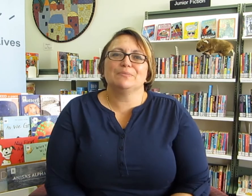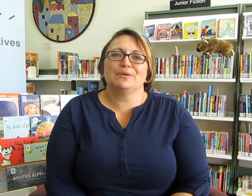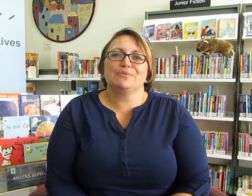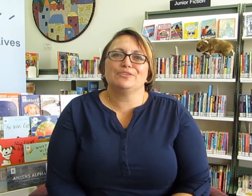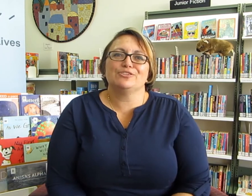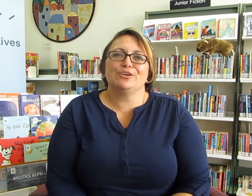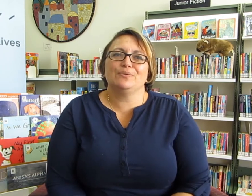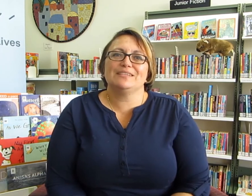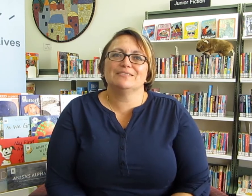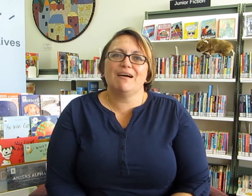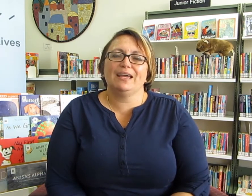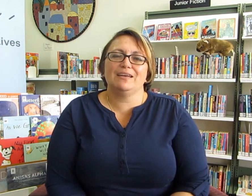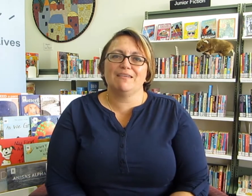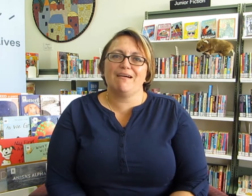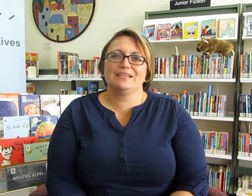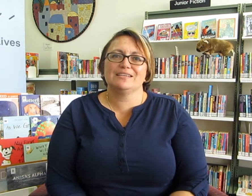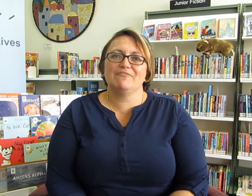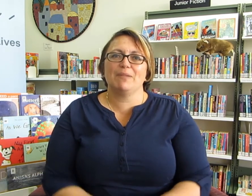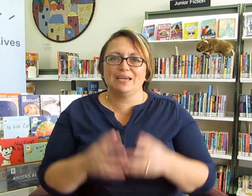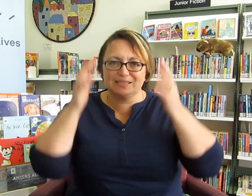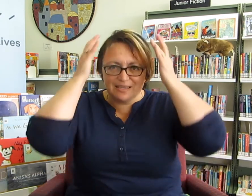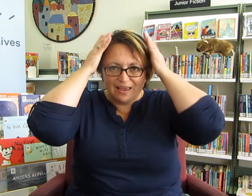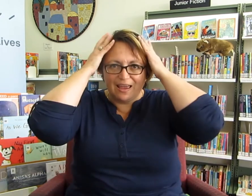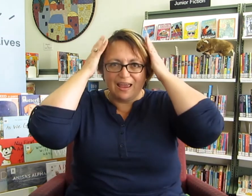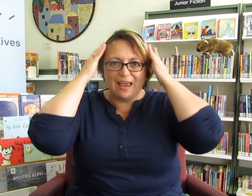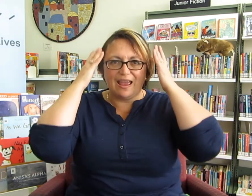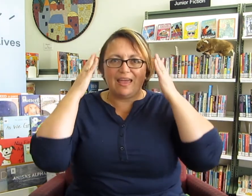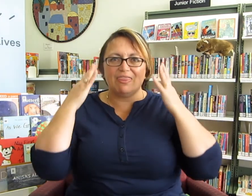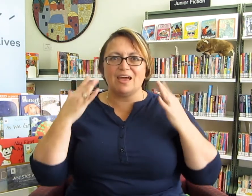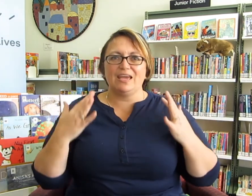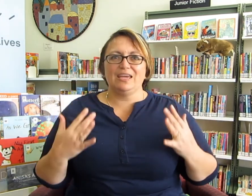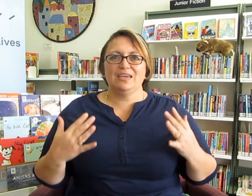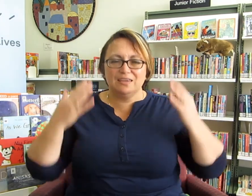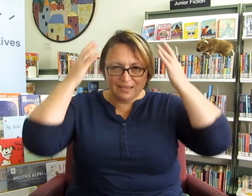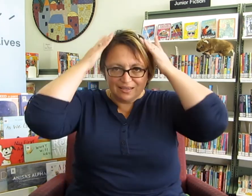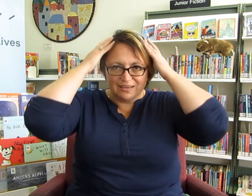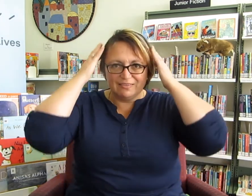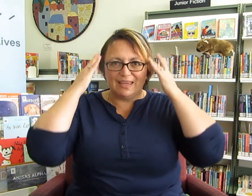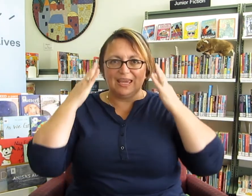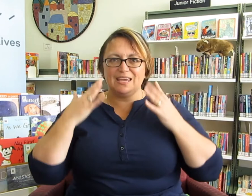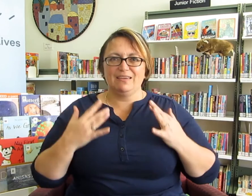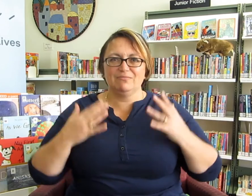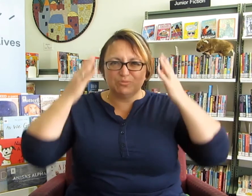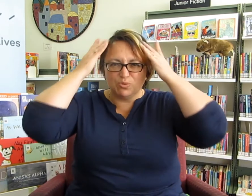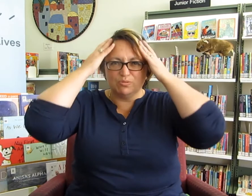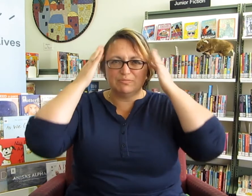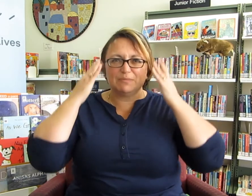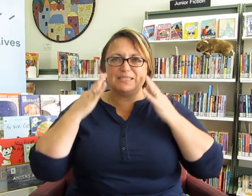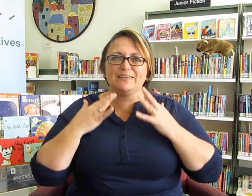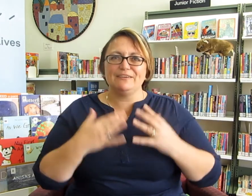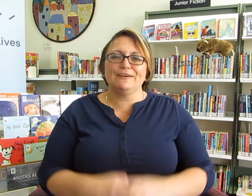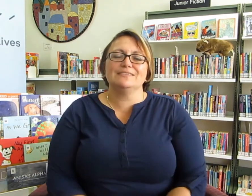I'm going to show you is lions and lions have manes and their hair all comes down their faces.